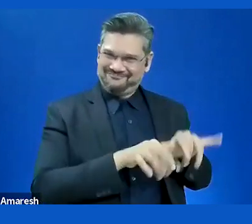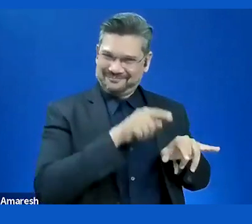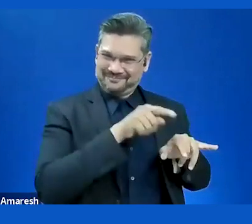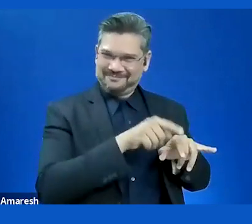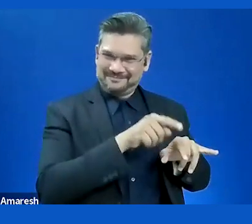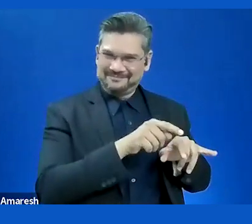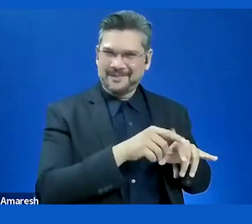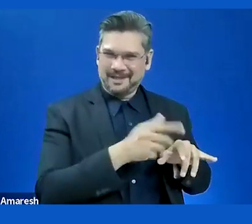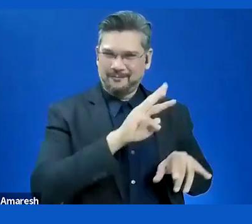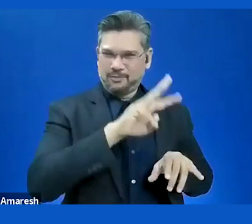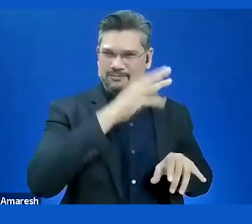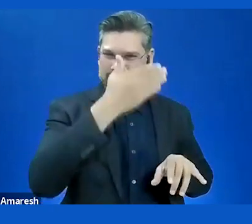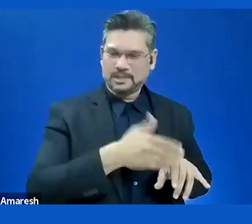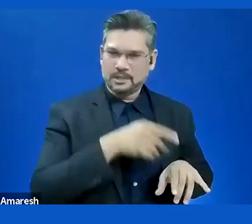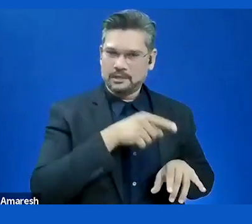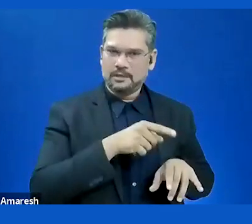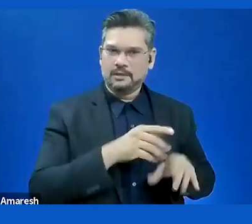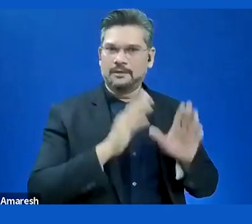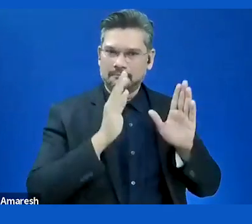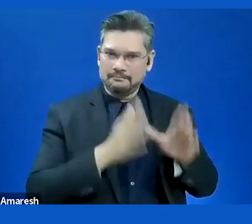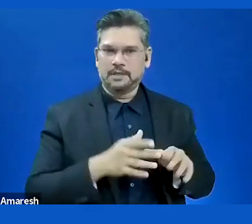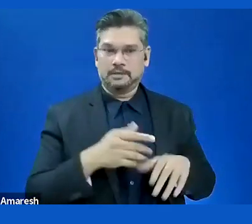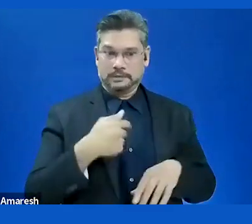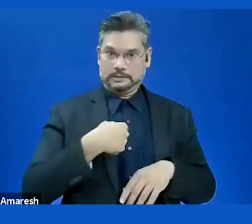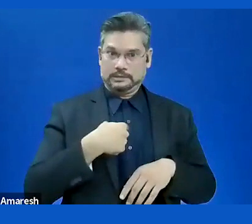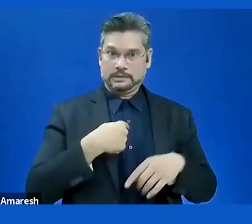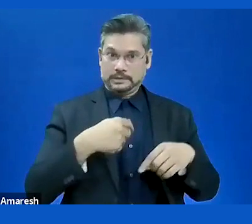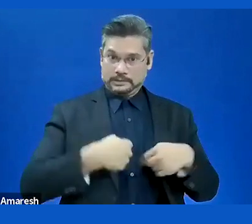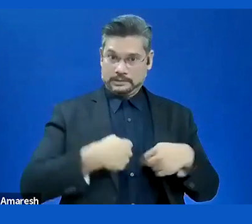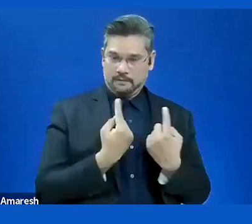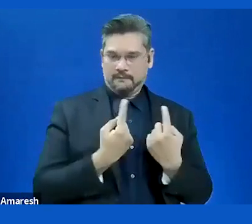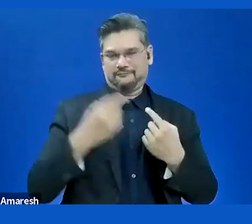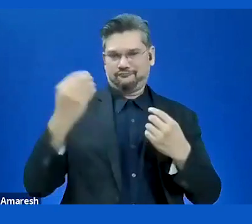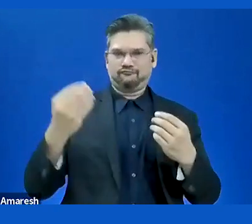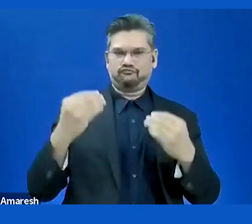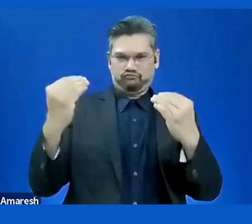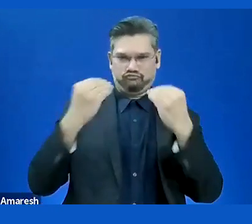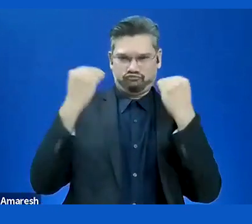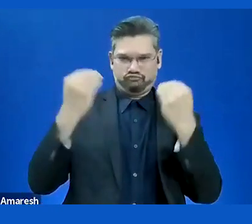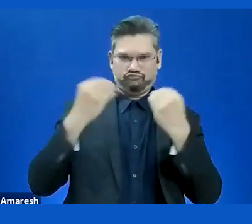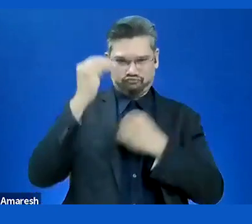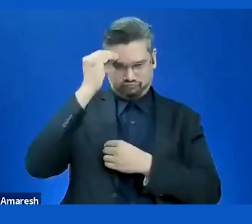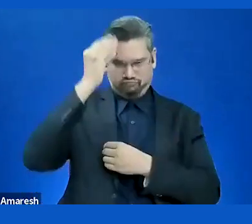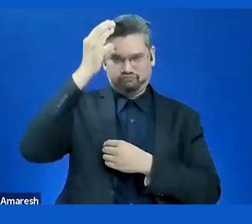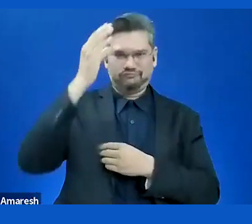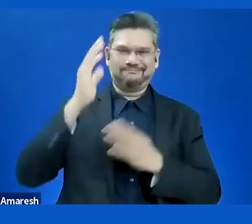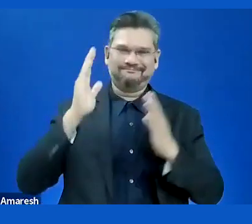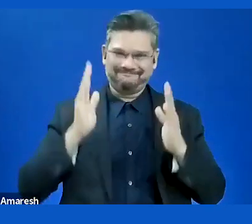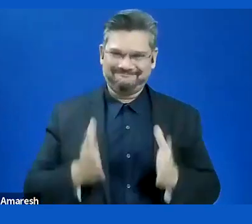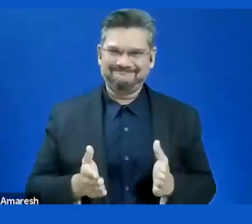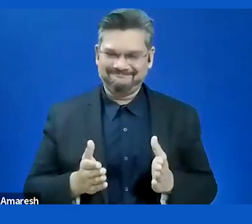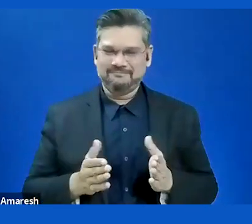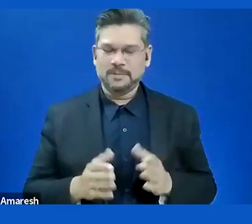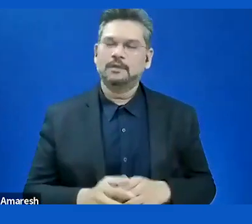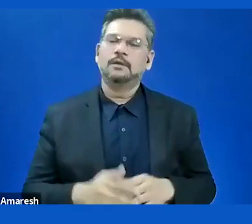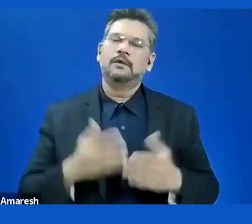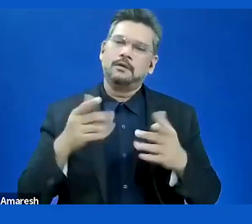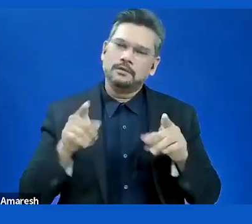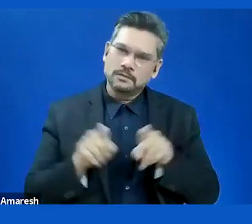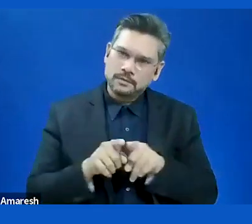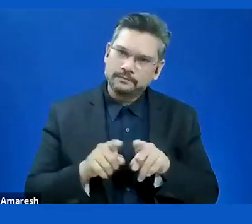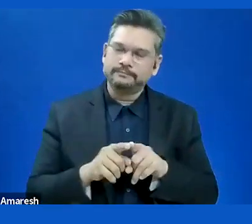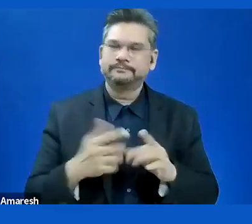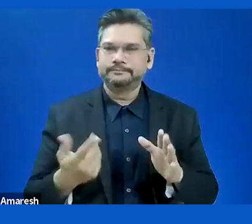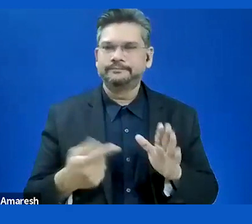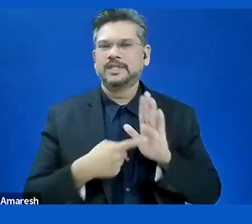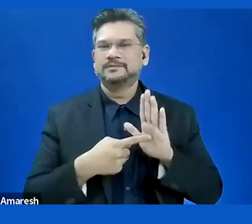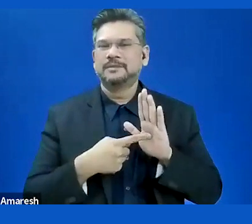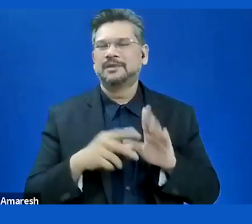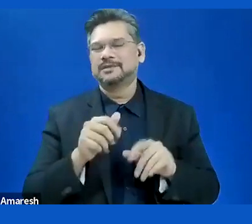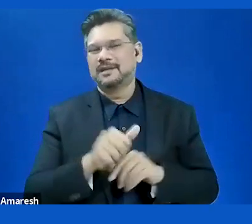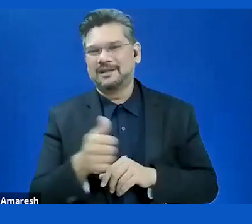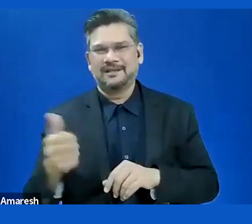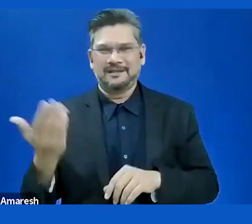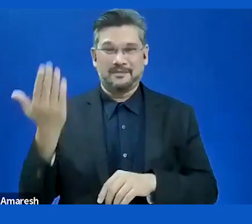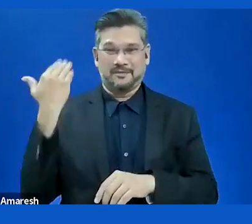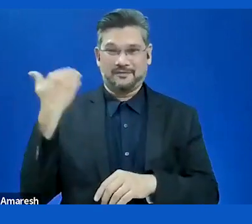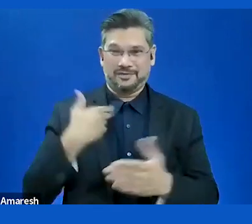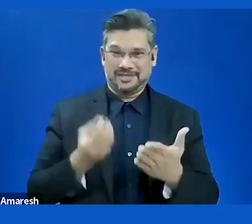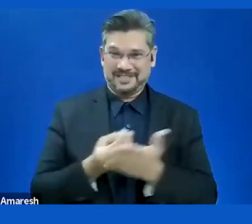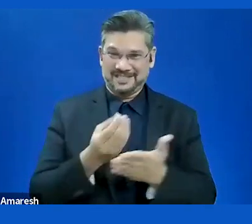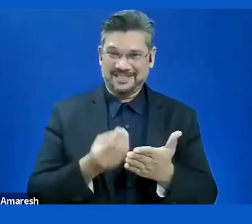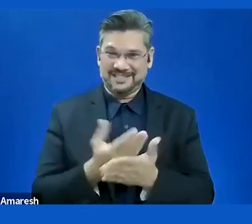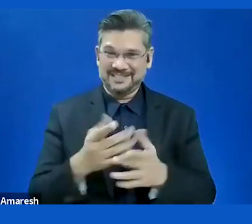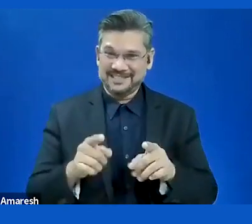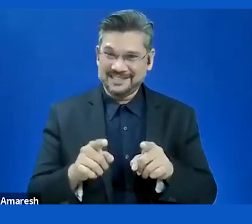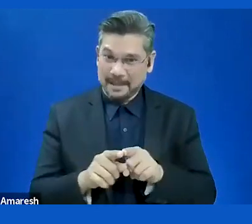Also one tool or way to go is like the example I gave earlier, it shows that you achieve better